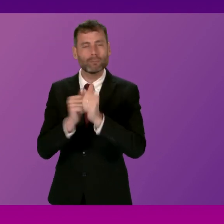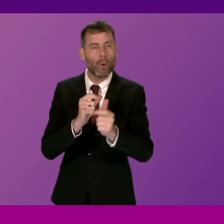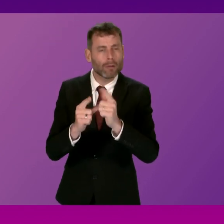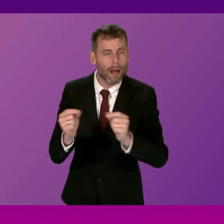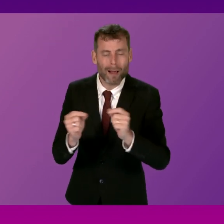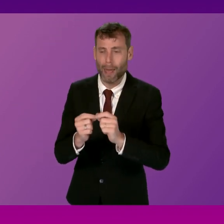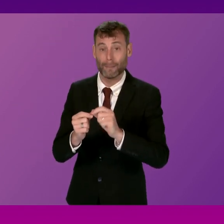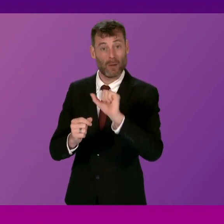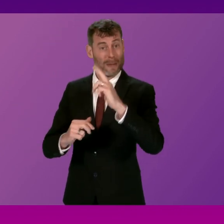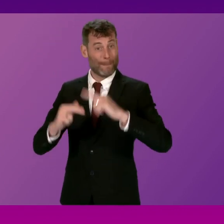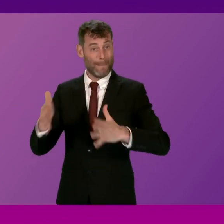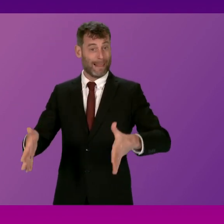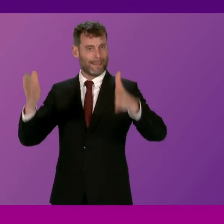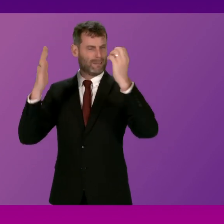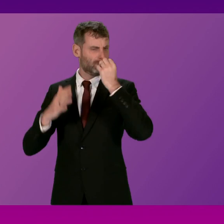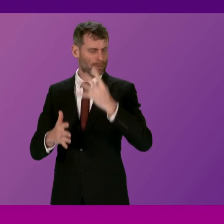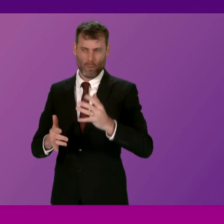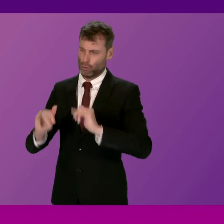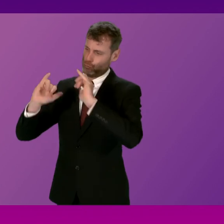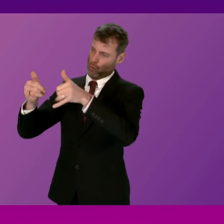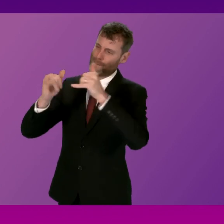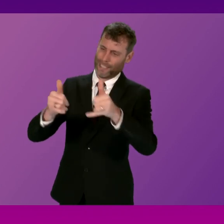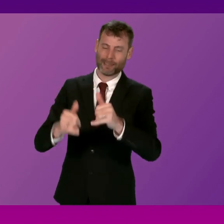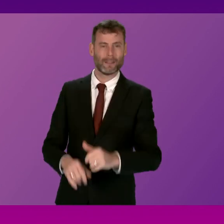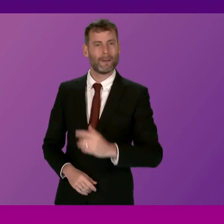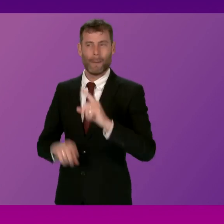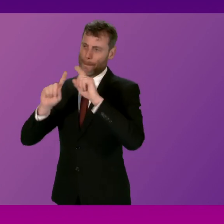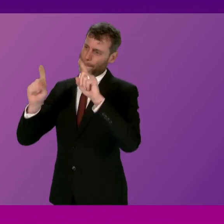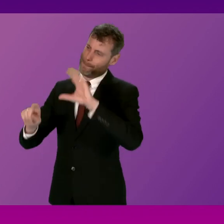with shelves of trophies and pictures of successes adorning the walls.